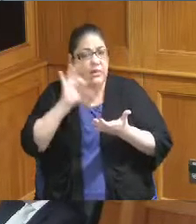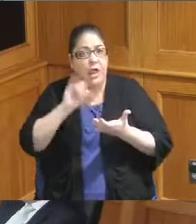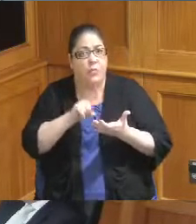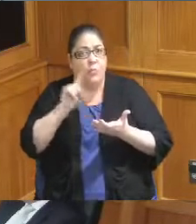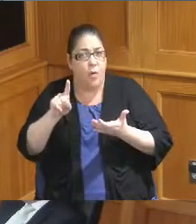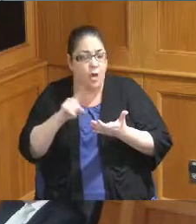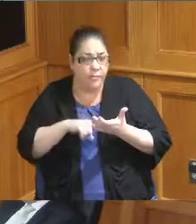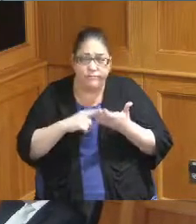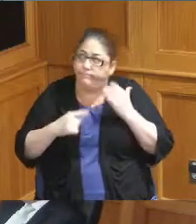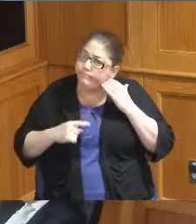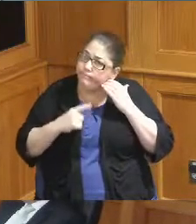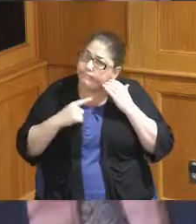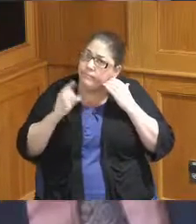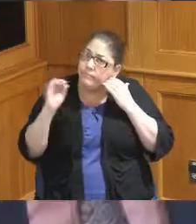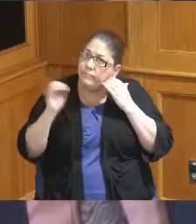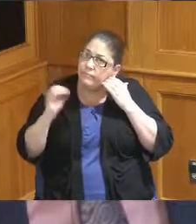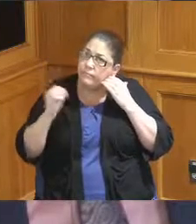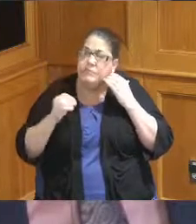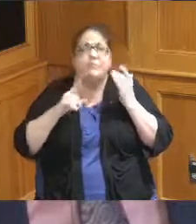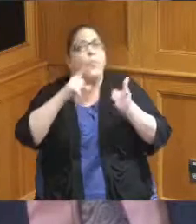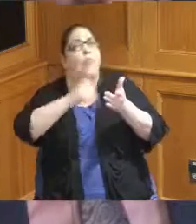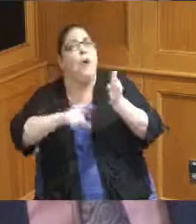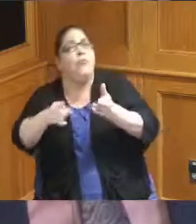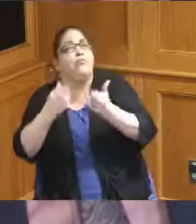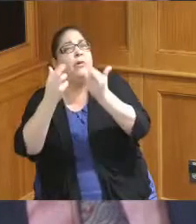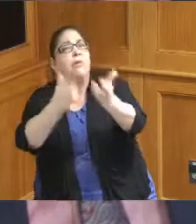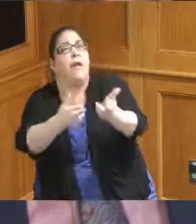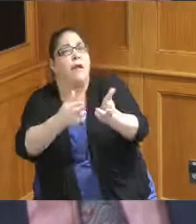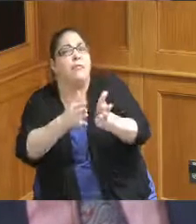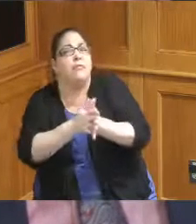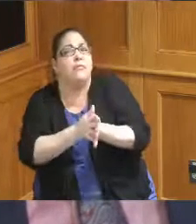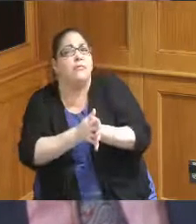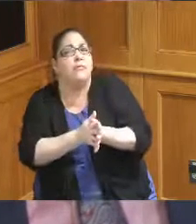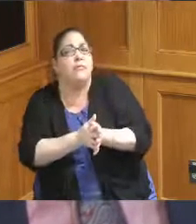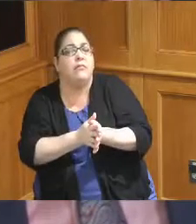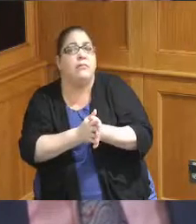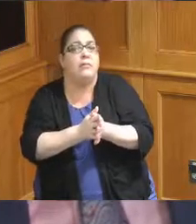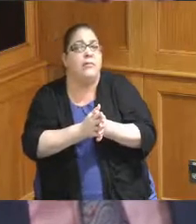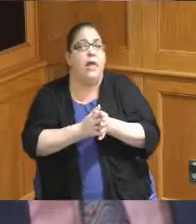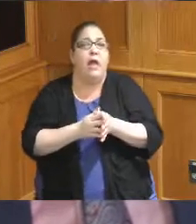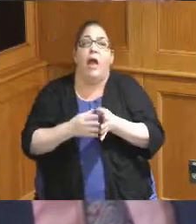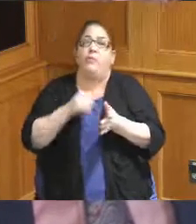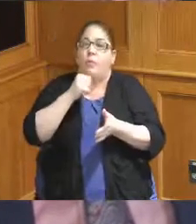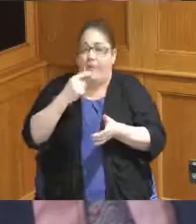picking up What would I'm not suggesting that this is going to happen again but what would a person